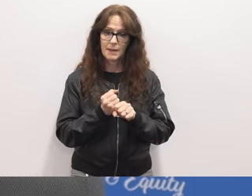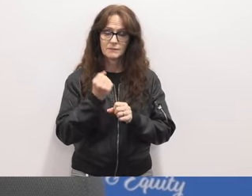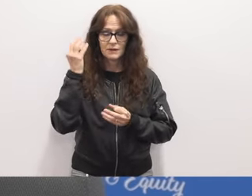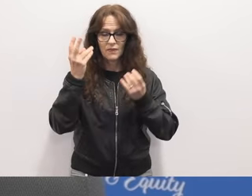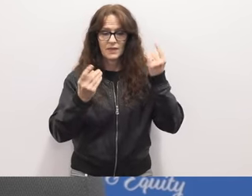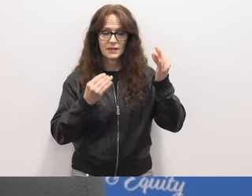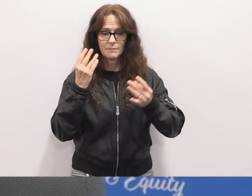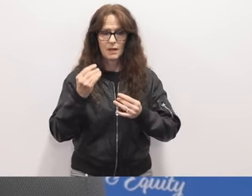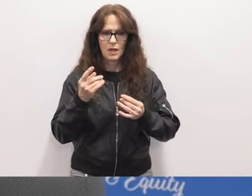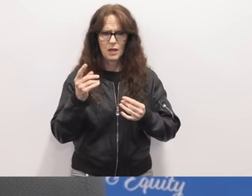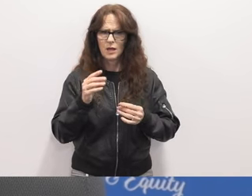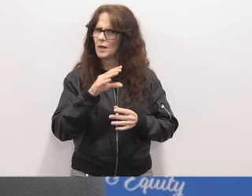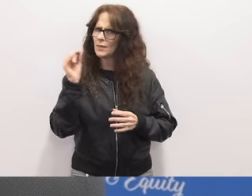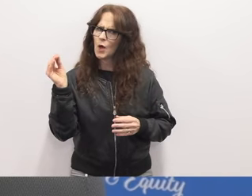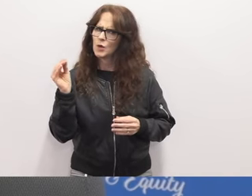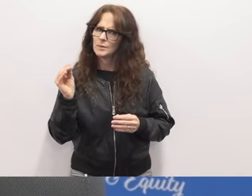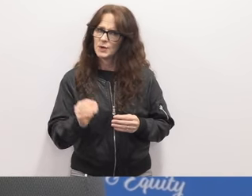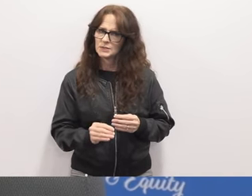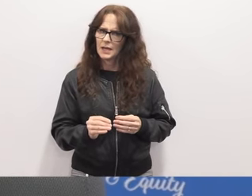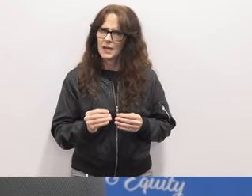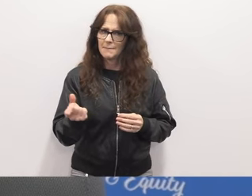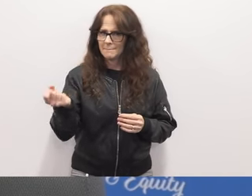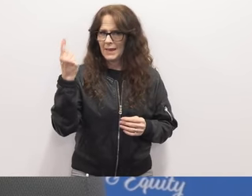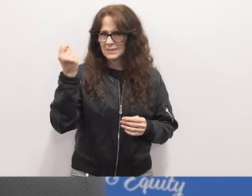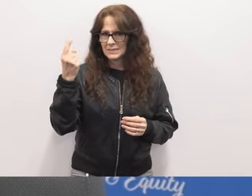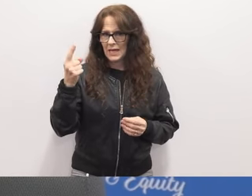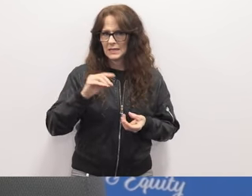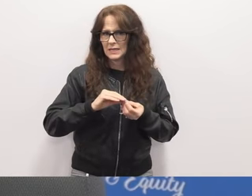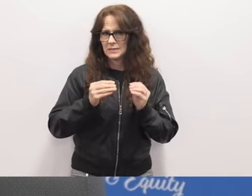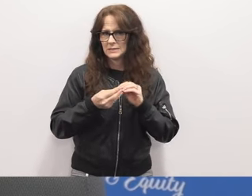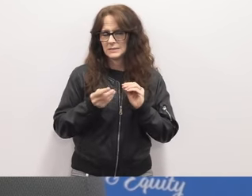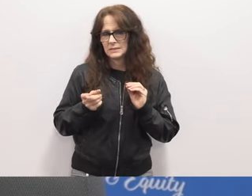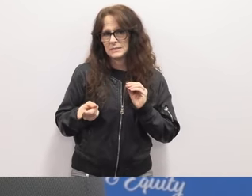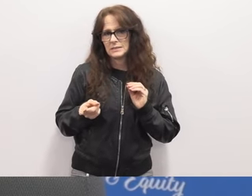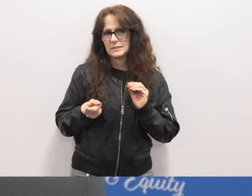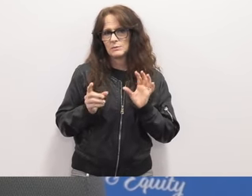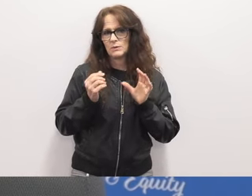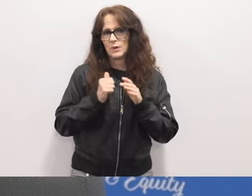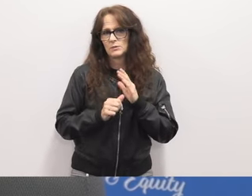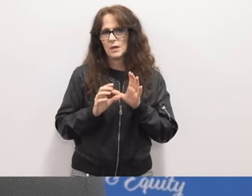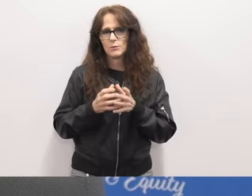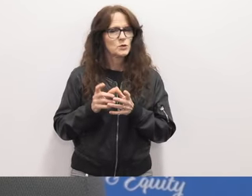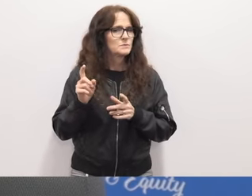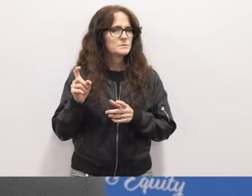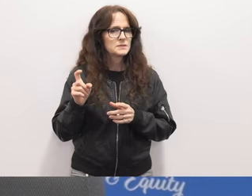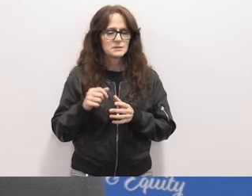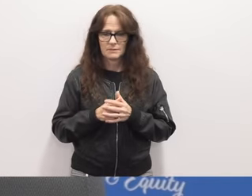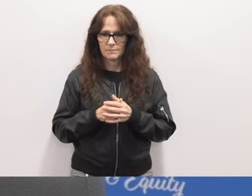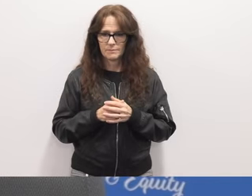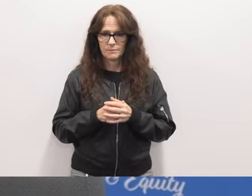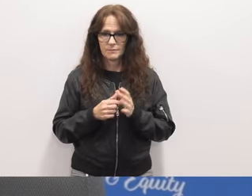well, do these percentages make sense with those subgroups? So as it stands right now, again,